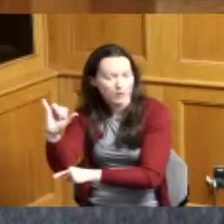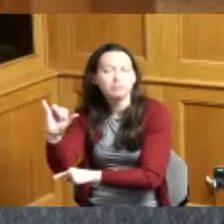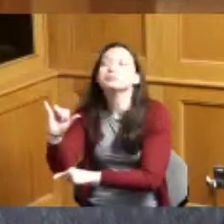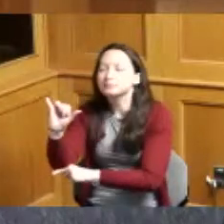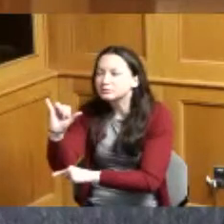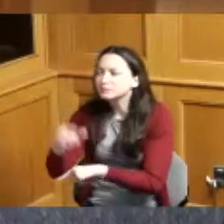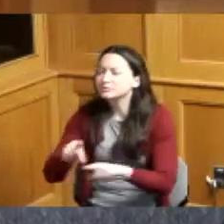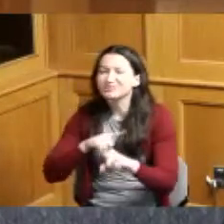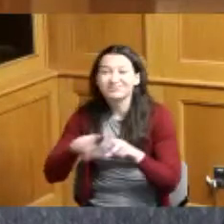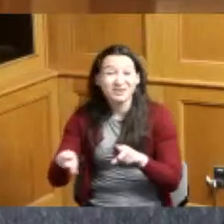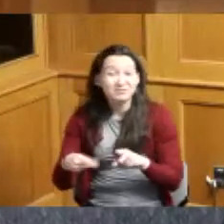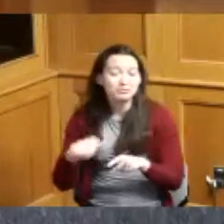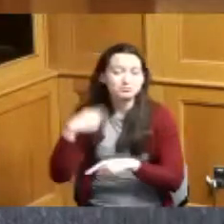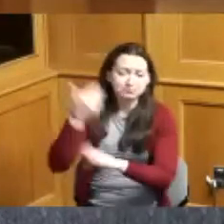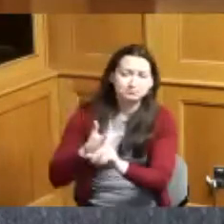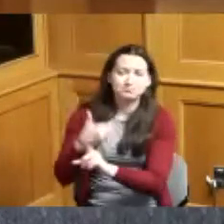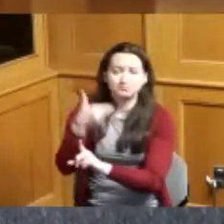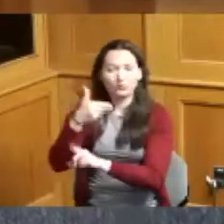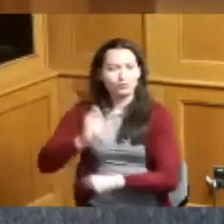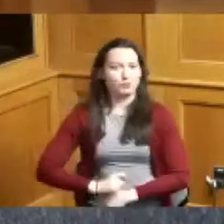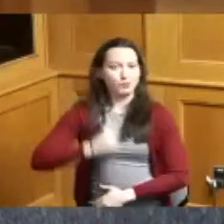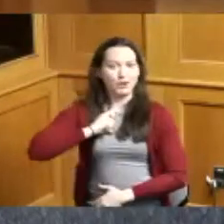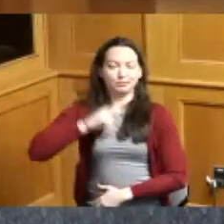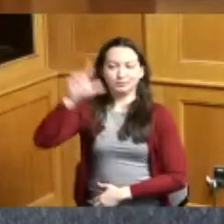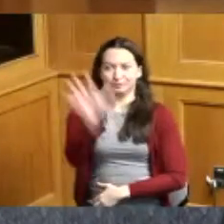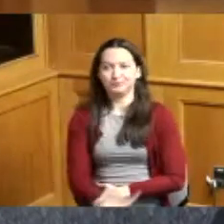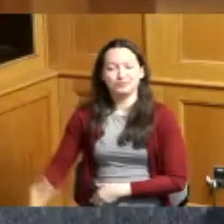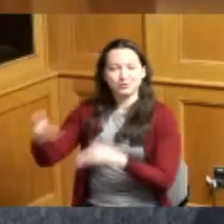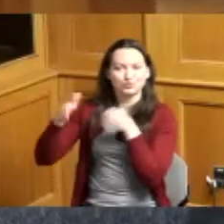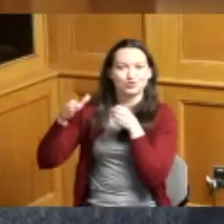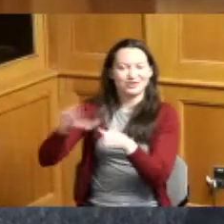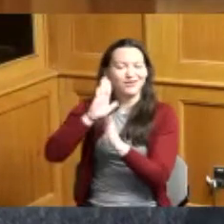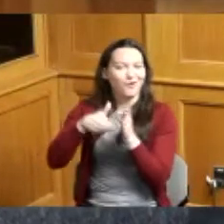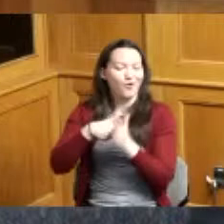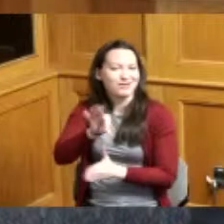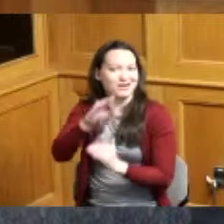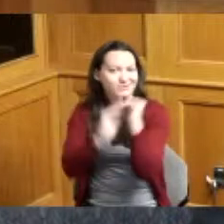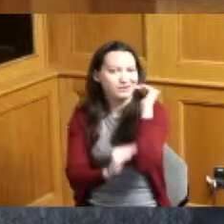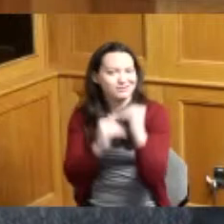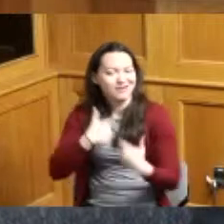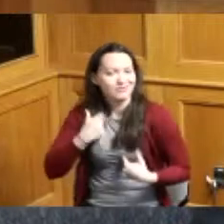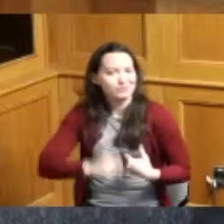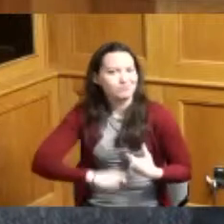um we're flying proudly across the street and all nine buildings have that flag uh and then in two